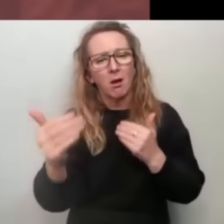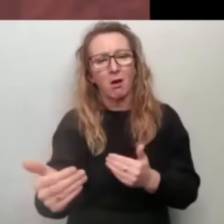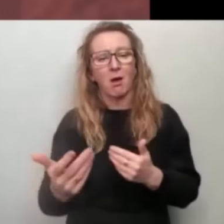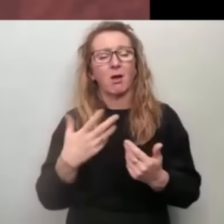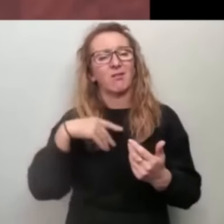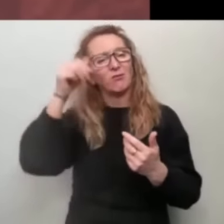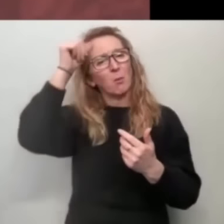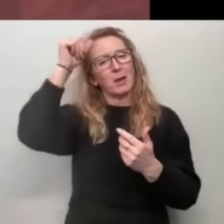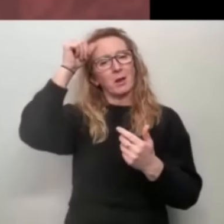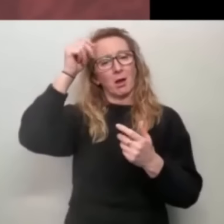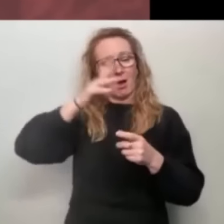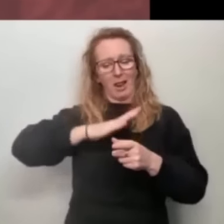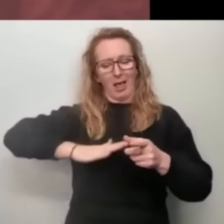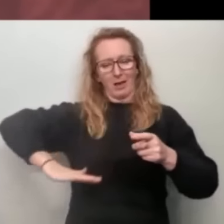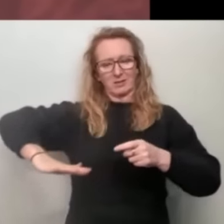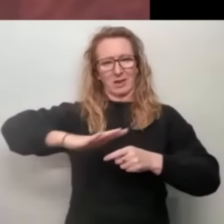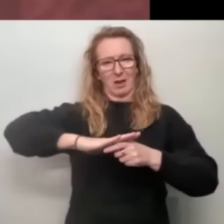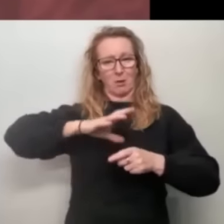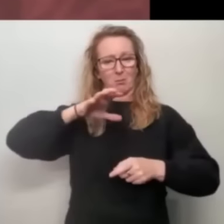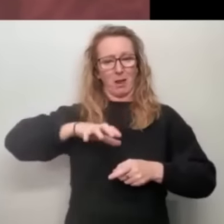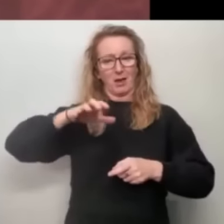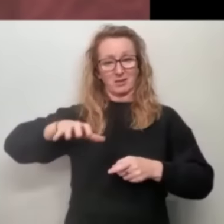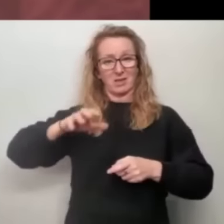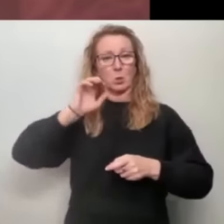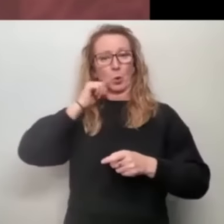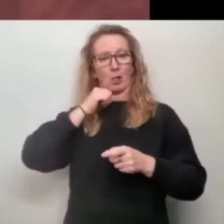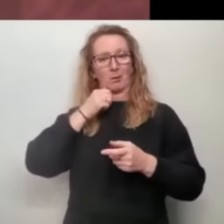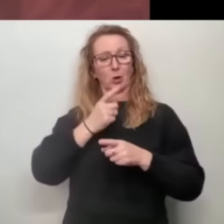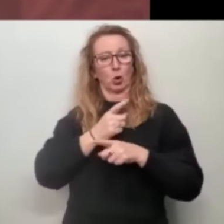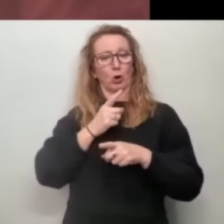with the landscape and the places that we'll be referring to throughout the lecture.